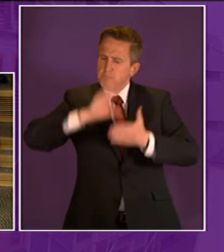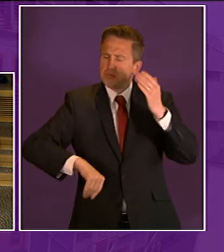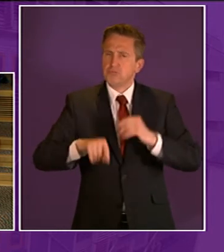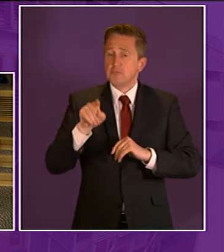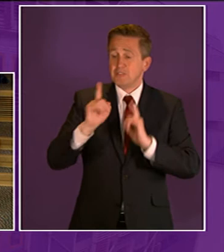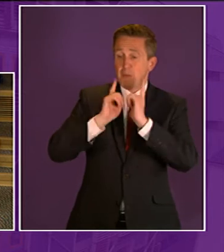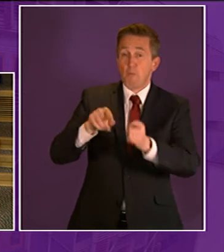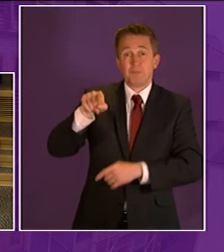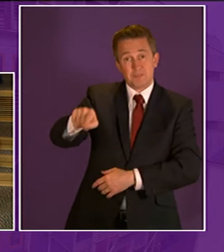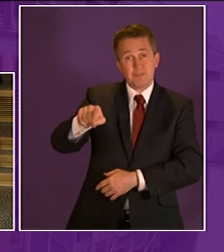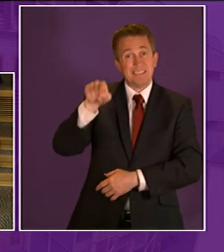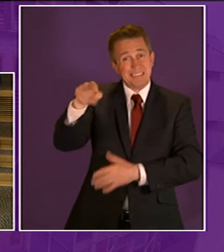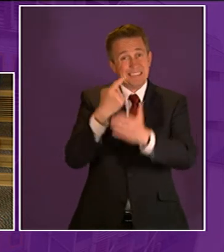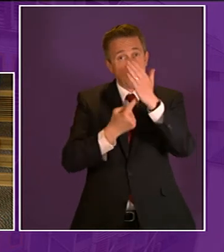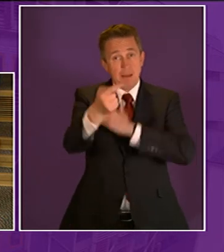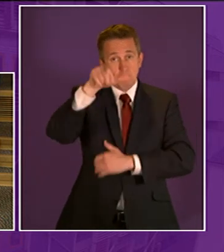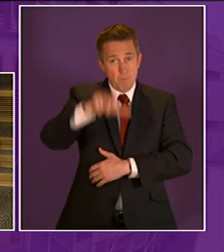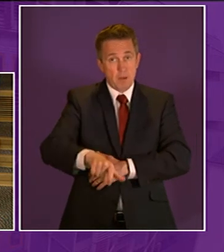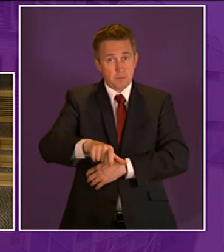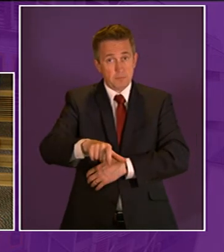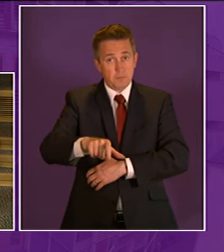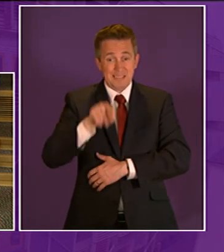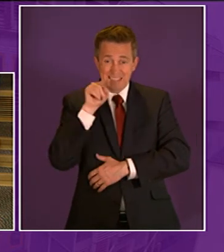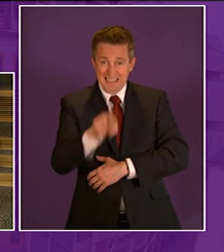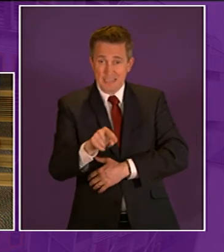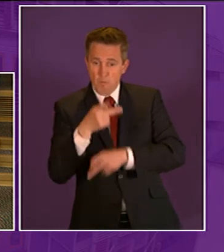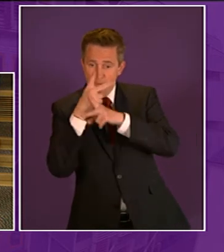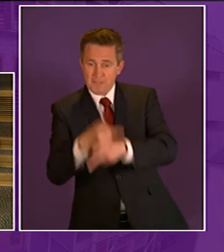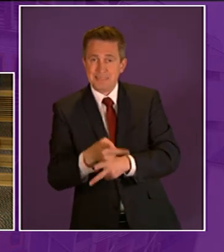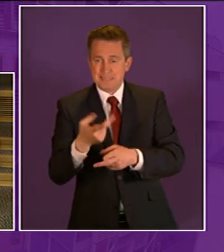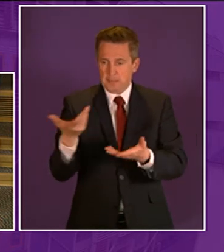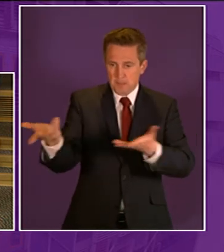As an independent guide to the process, he will now facilitate the talks, in an effort